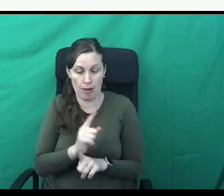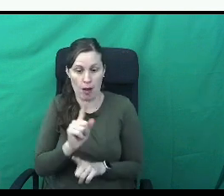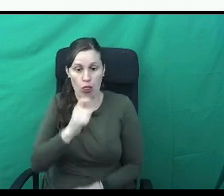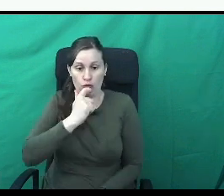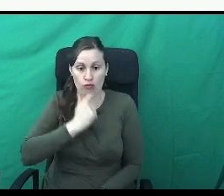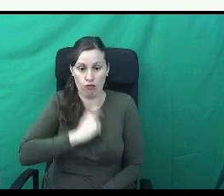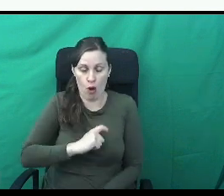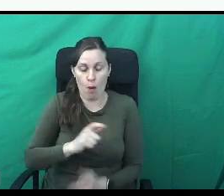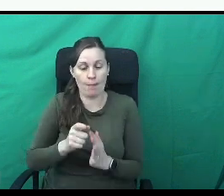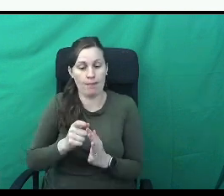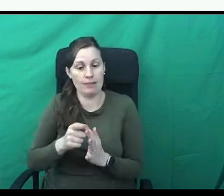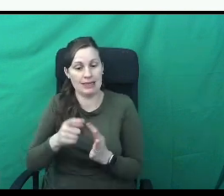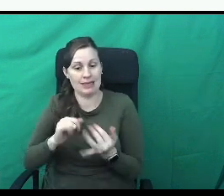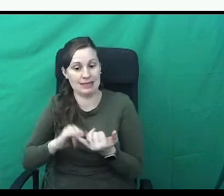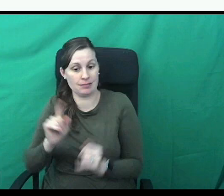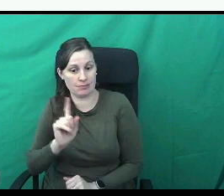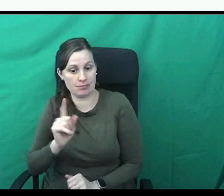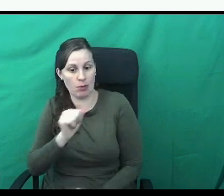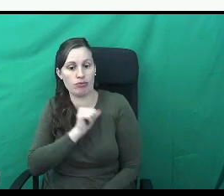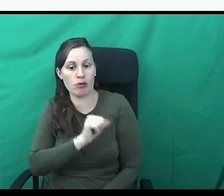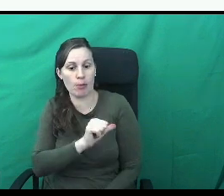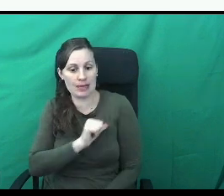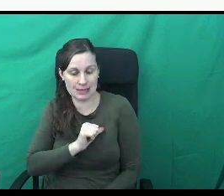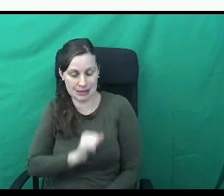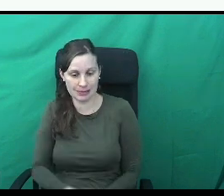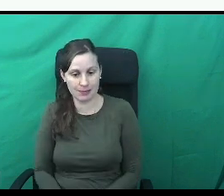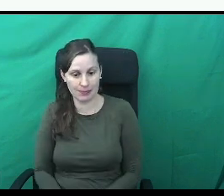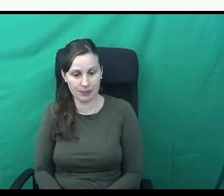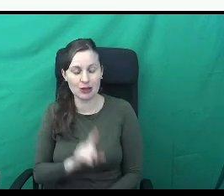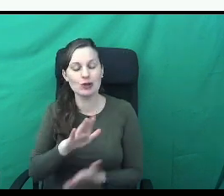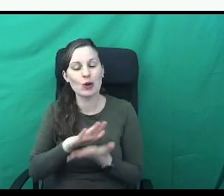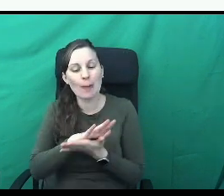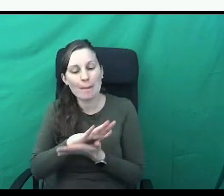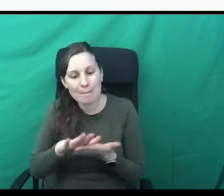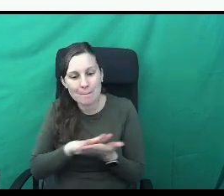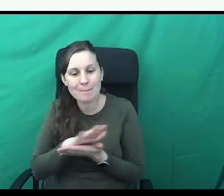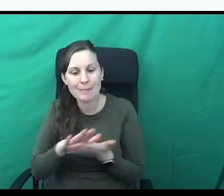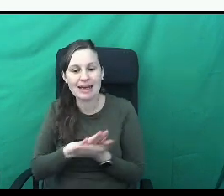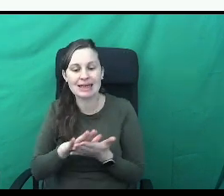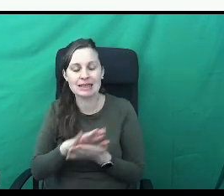So a role is a promise which means that it sets up to make some expectations about